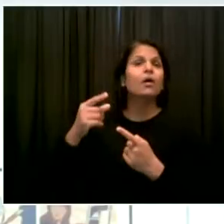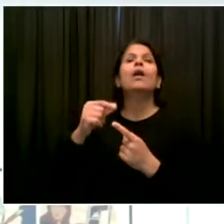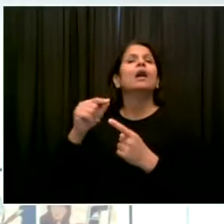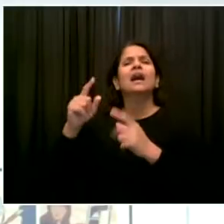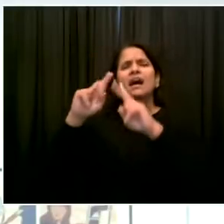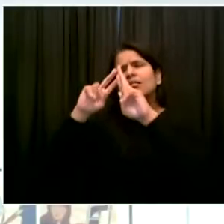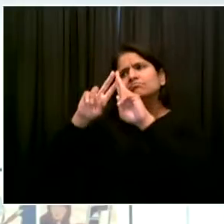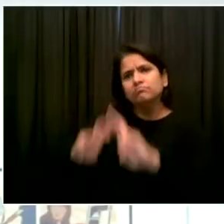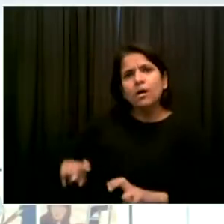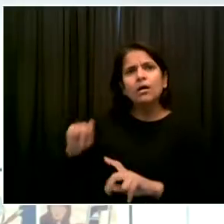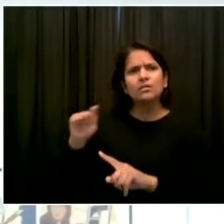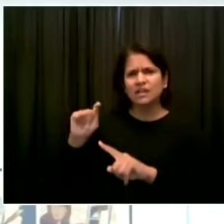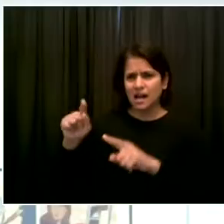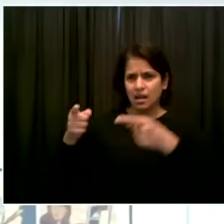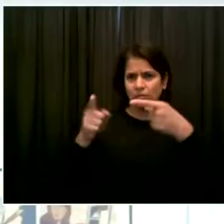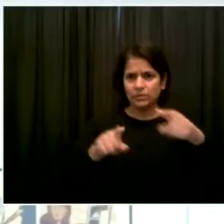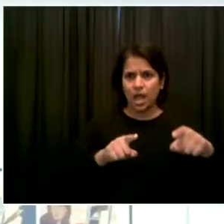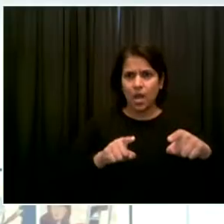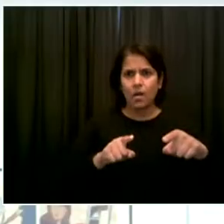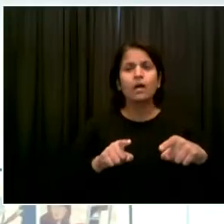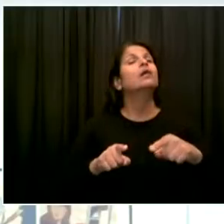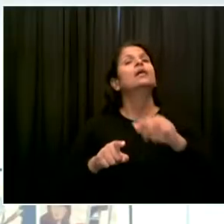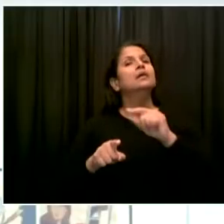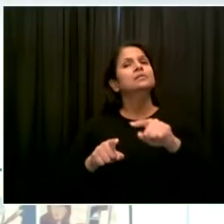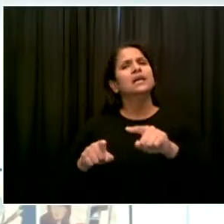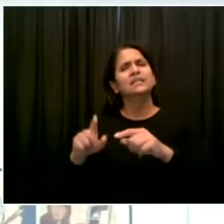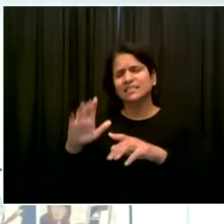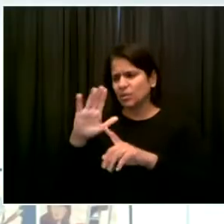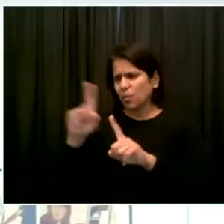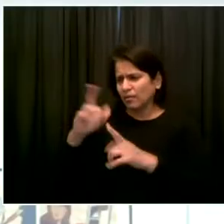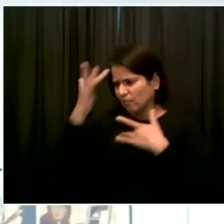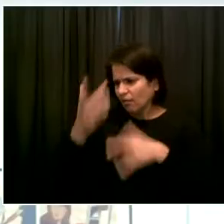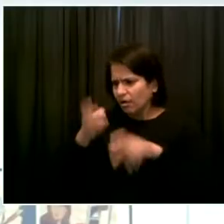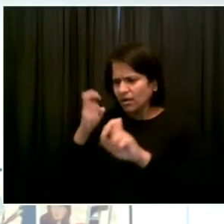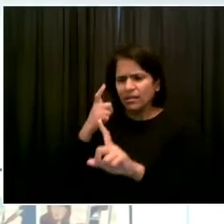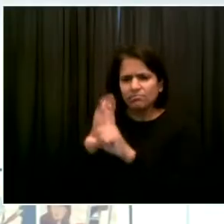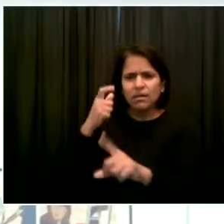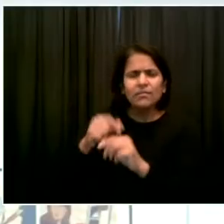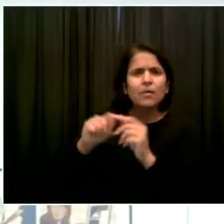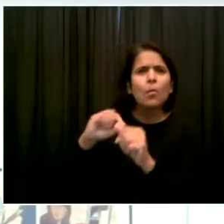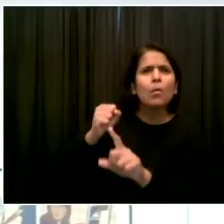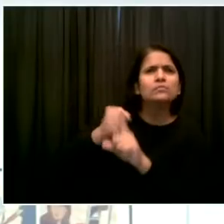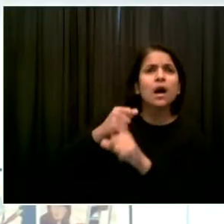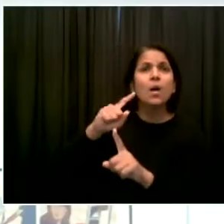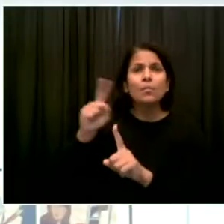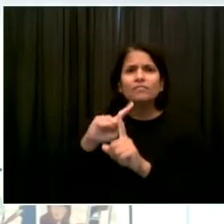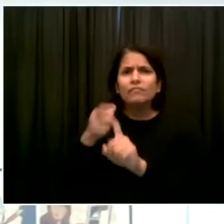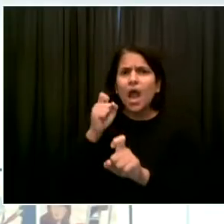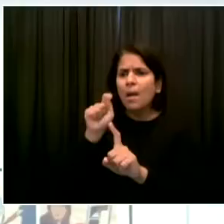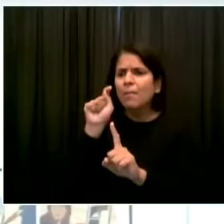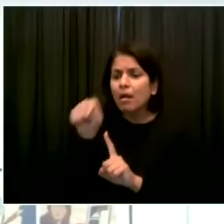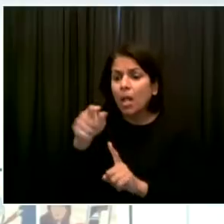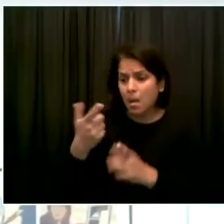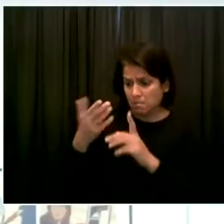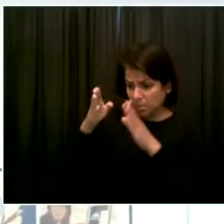THE SCHOOL COMMUNITY WE DO HAVE TO DIFFERENTIATE WHAT IS HAPPENING BECAUSE OF COMMUNITY AND